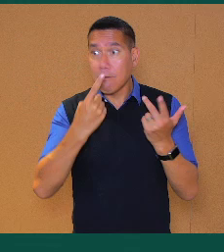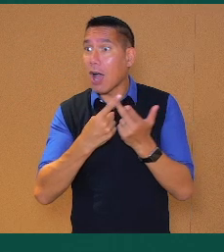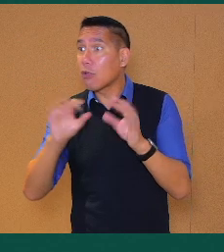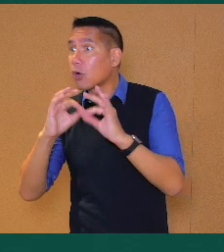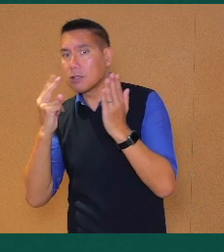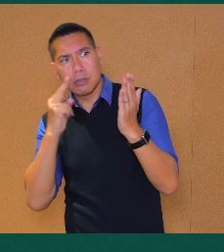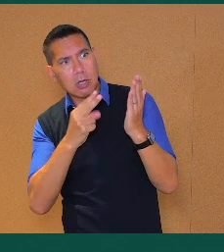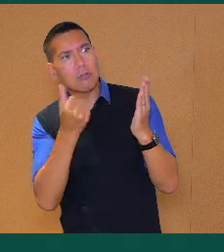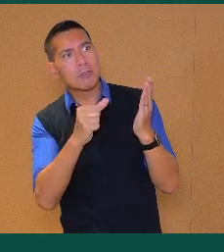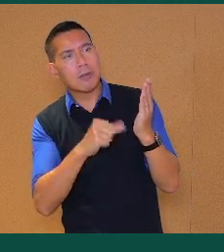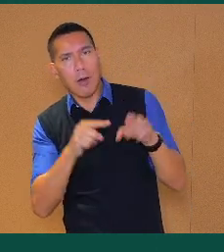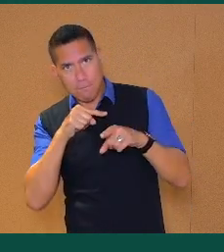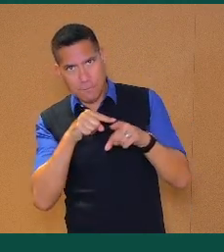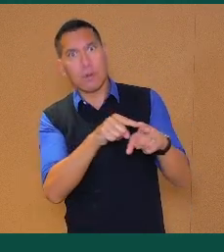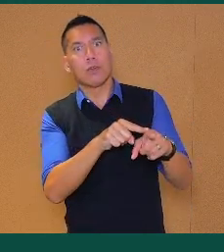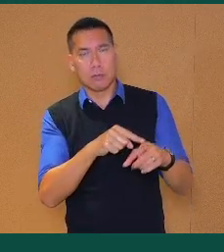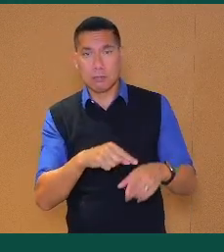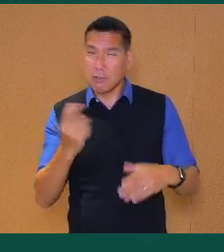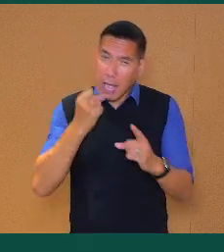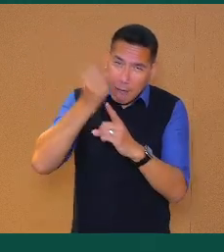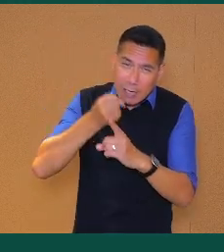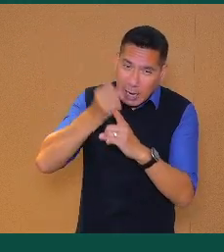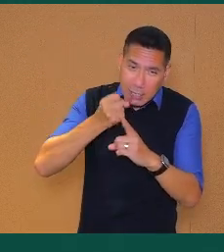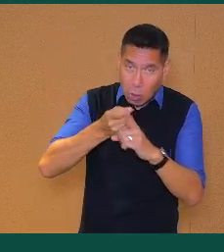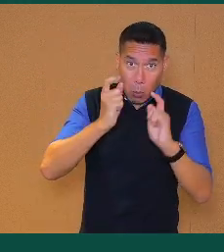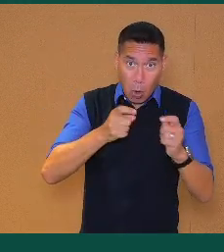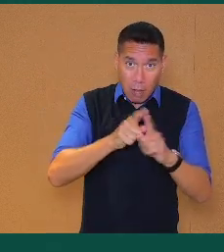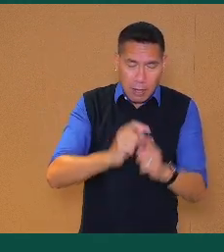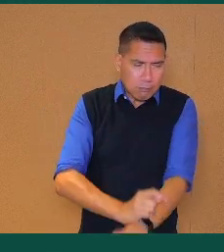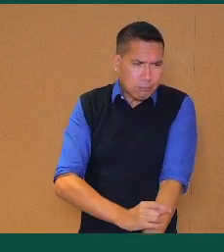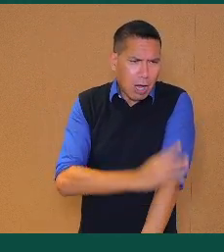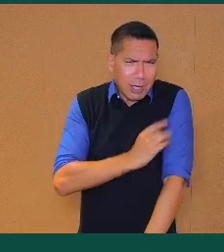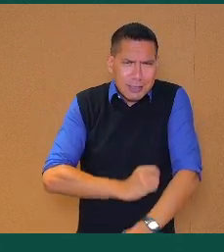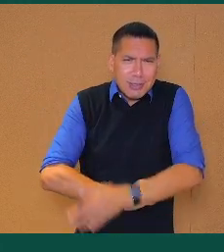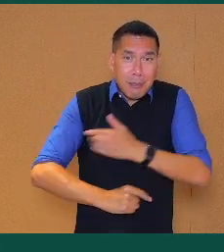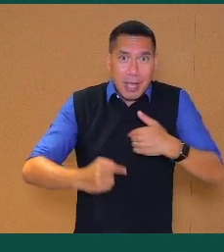healthier future for all of us. They are setting up a benchmark for other organisations to step up. As an advocate, an award like this inspires me and pushes me